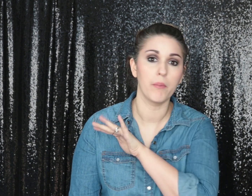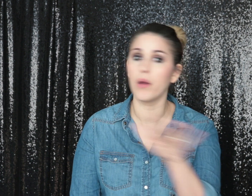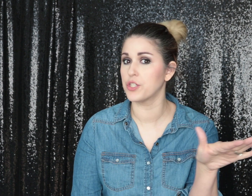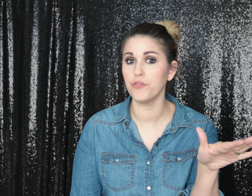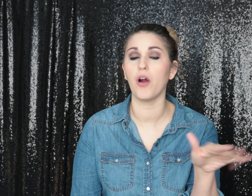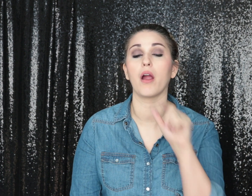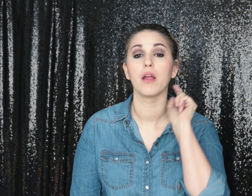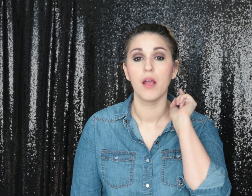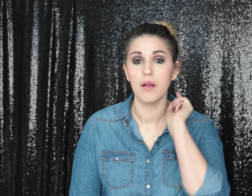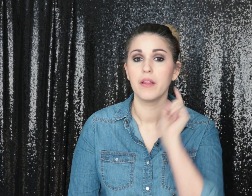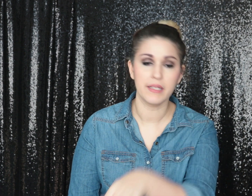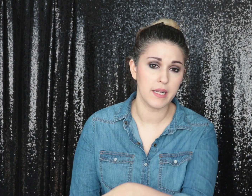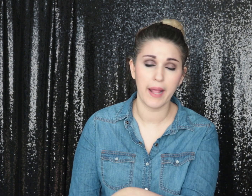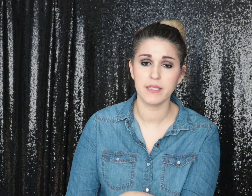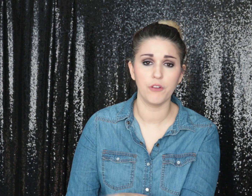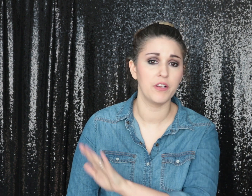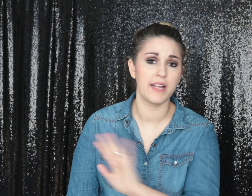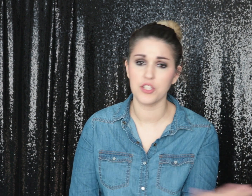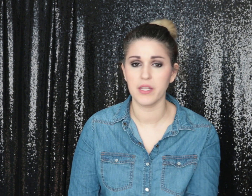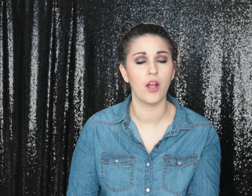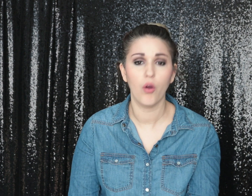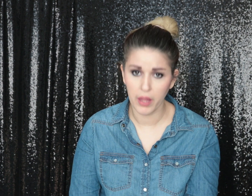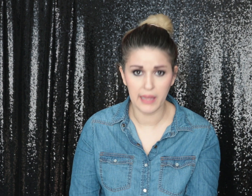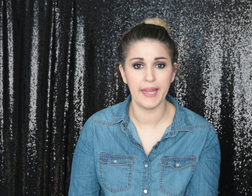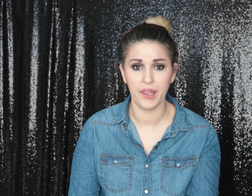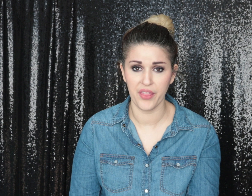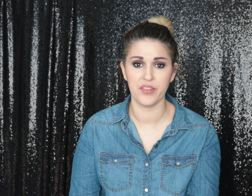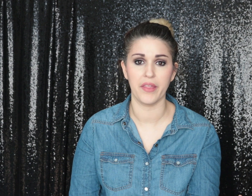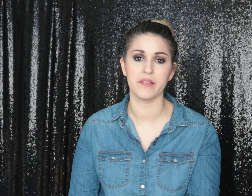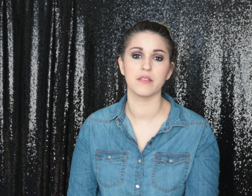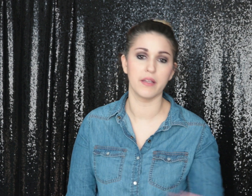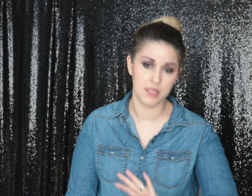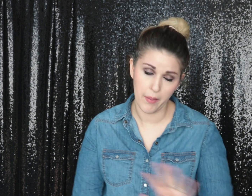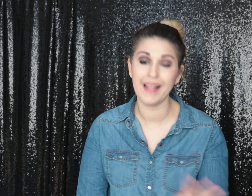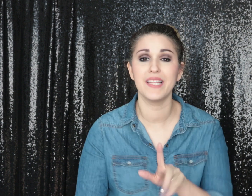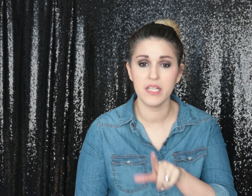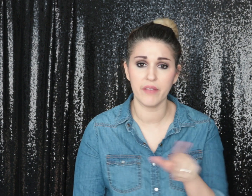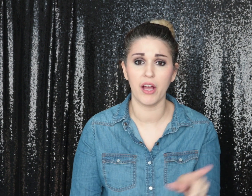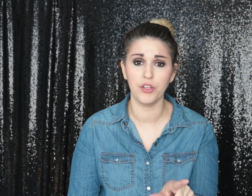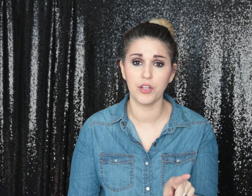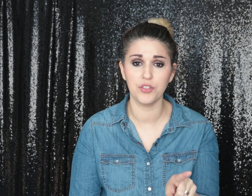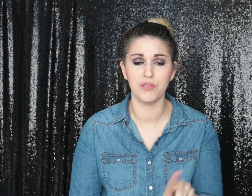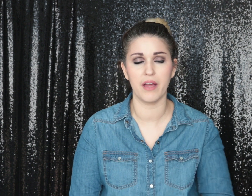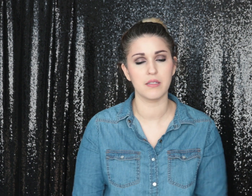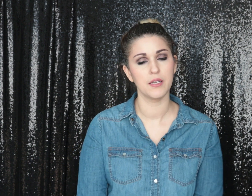I'm going too far. That's an ASL foundations. I go at length into this and some ideas of how you can do that.